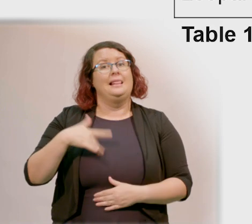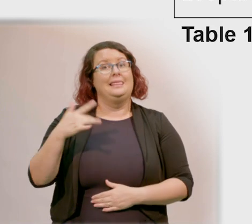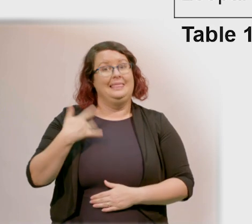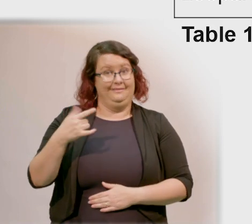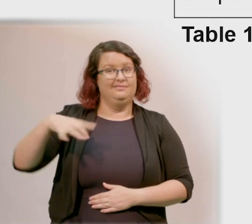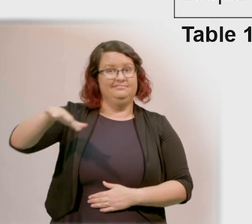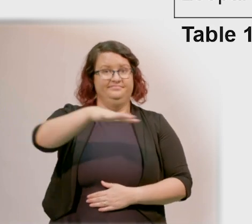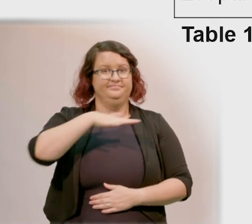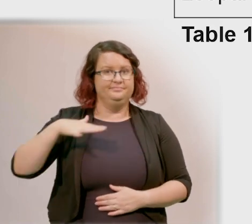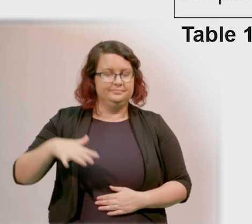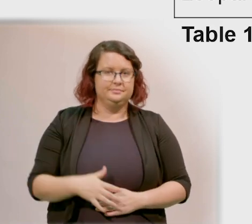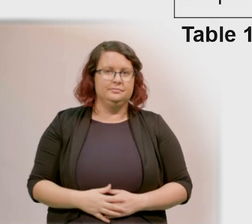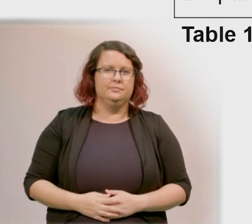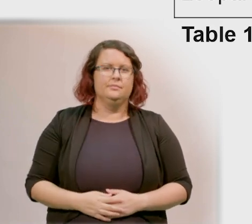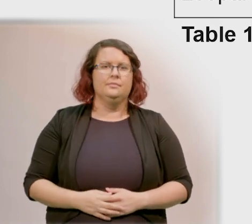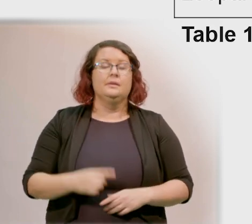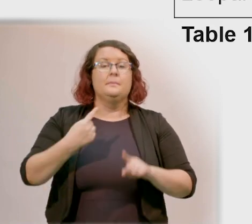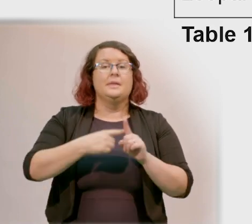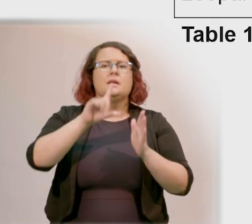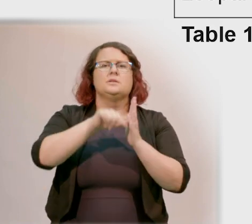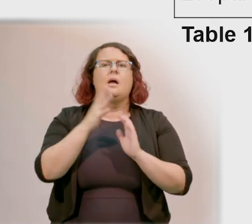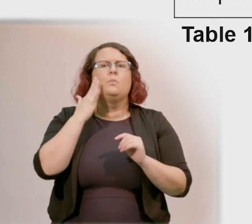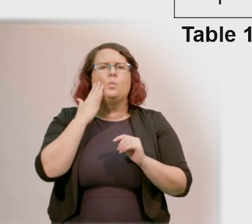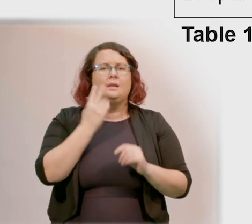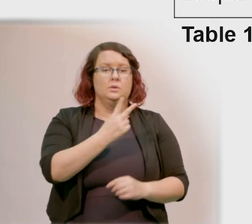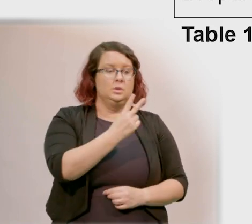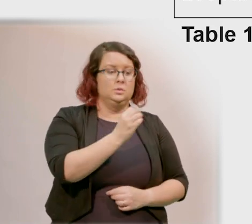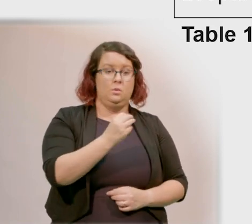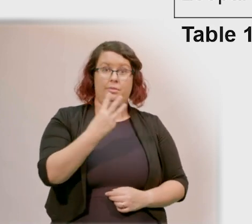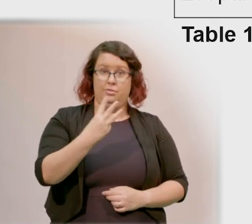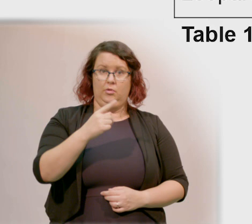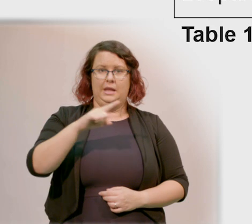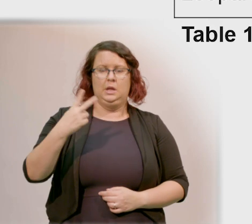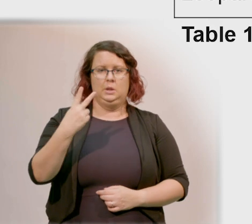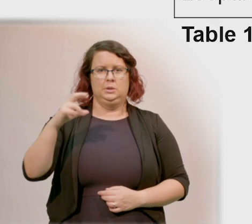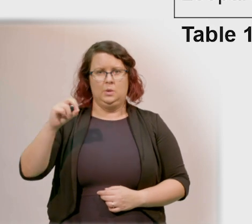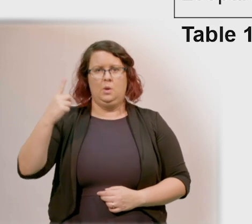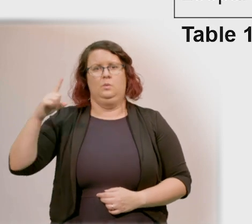The caption also contains a timeframe, 2003-2010.